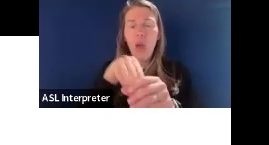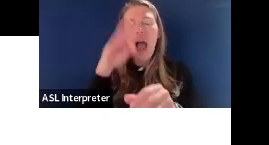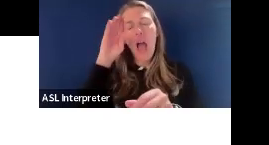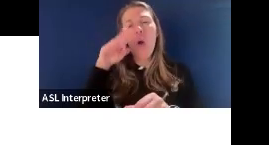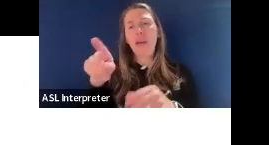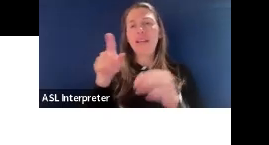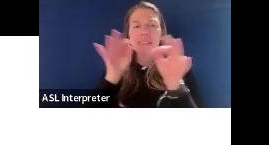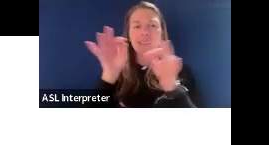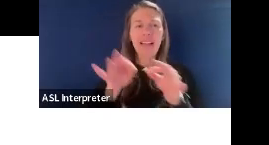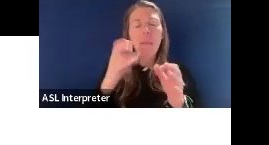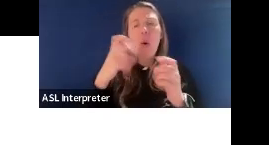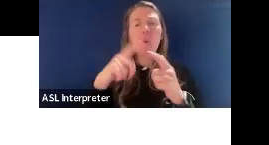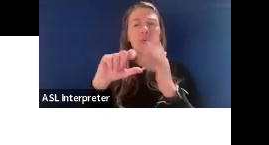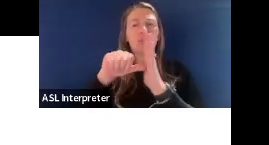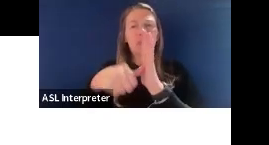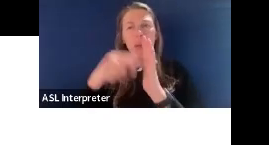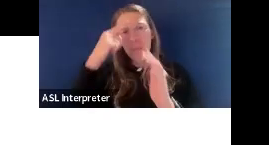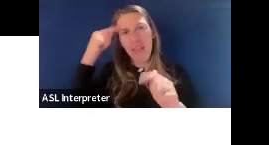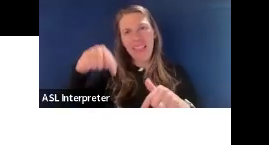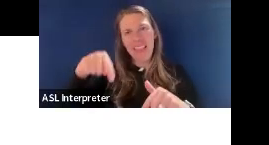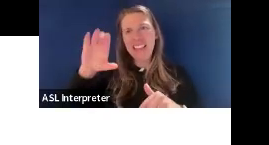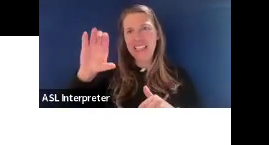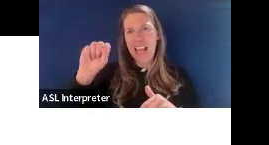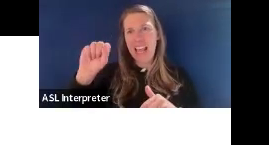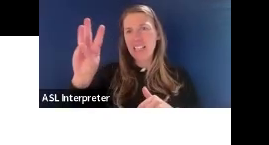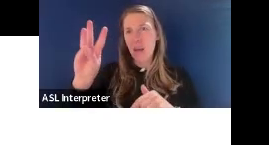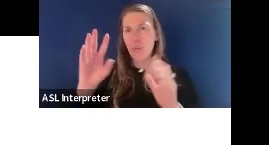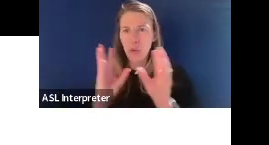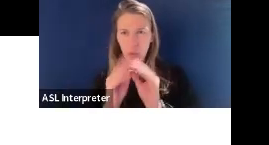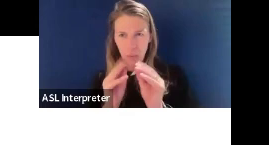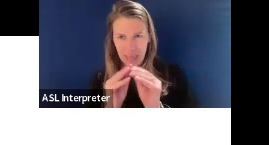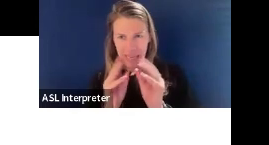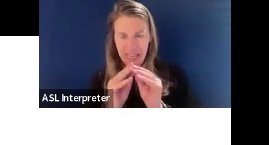But just to reiterate, because this is the CSW meeting and I've